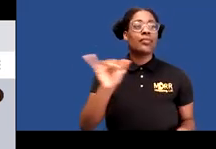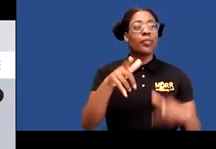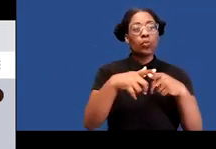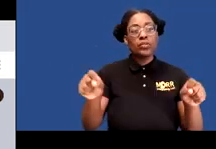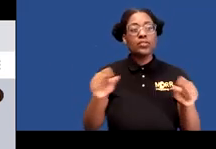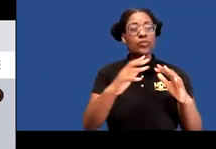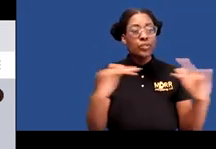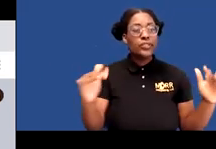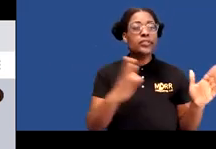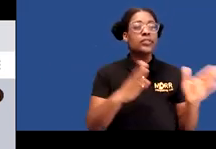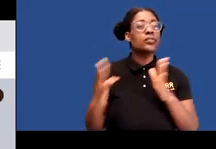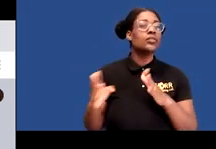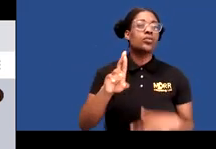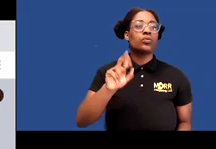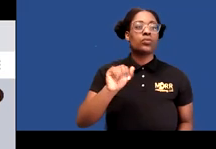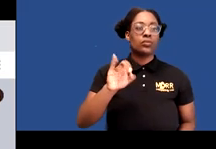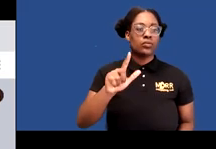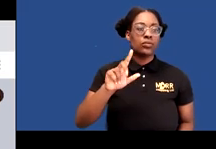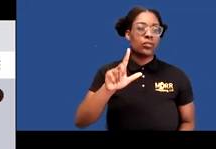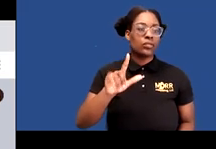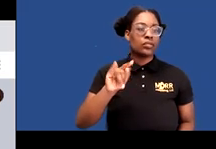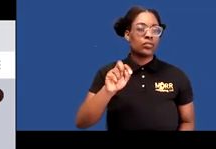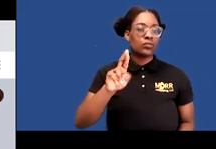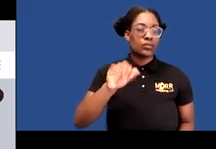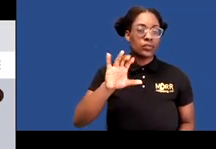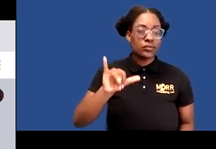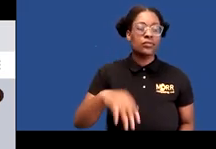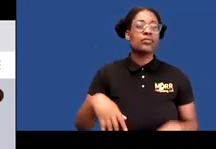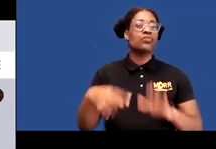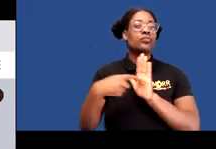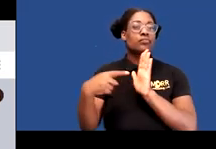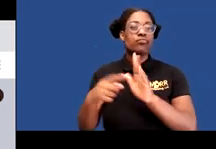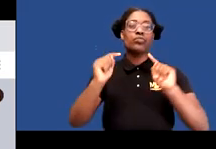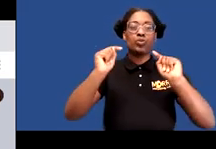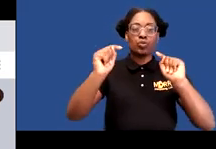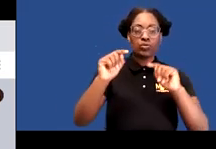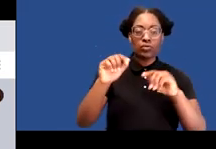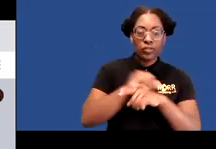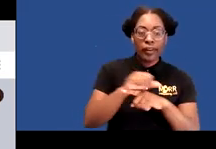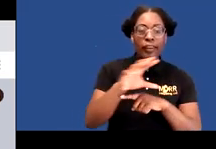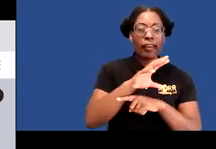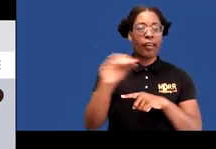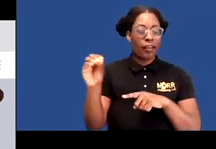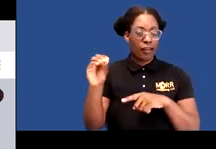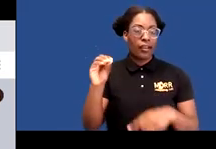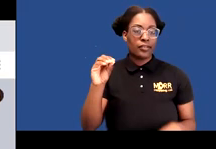Racial Literacy, Representation, Tutor Training and Praxis, and then Other.